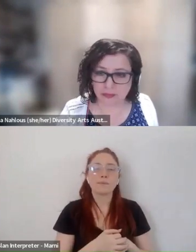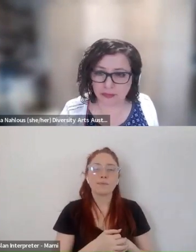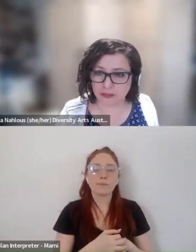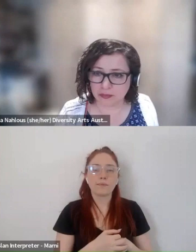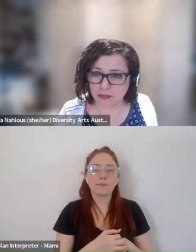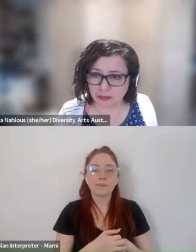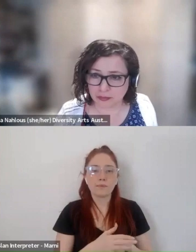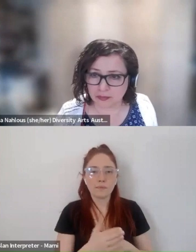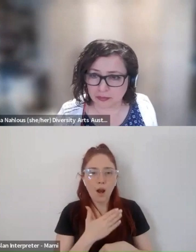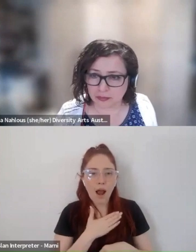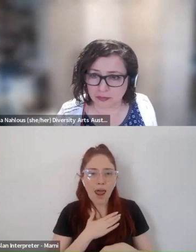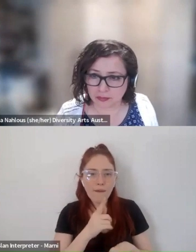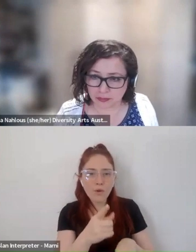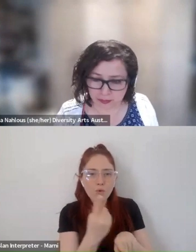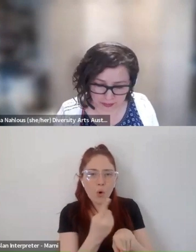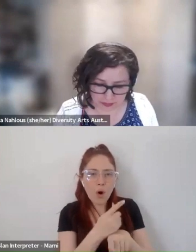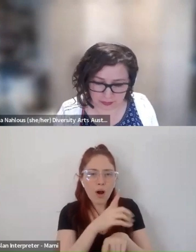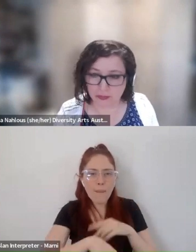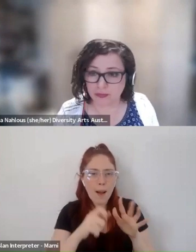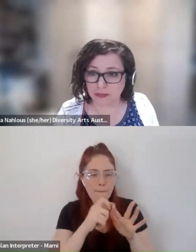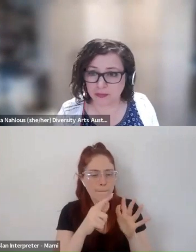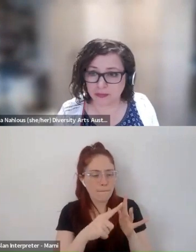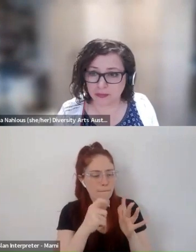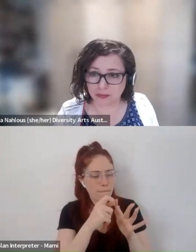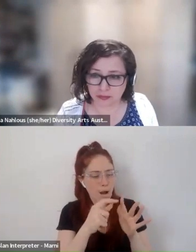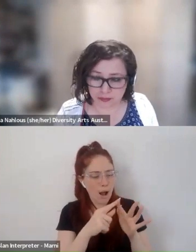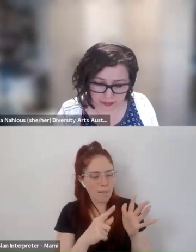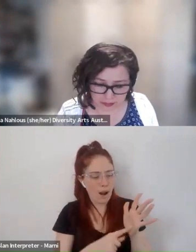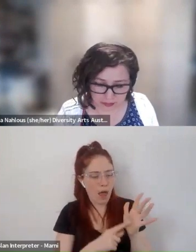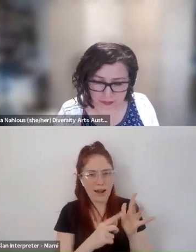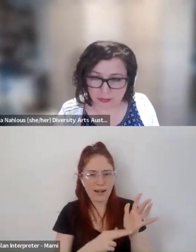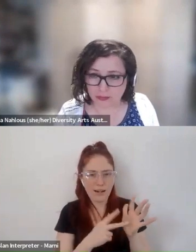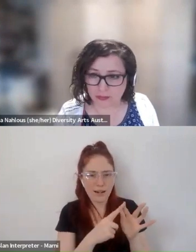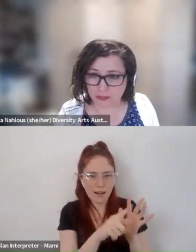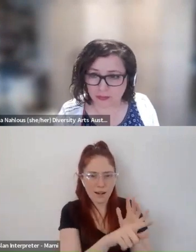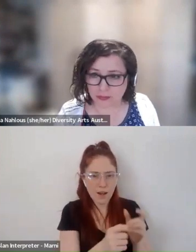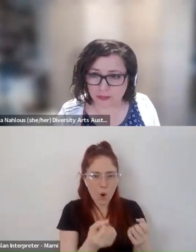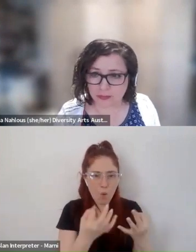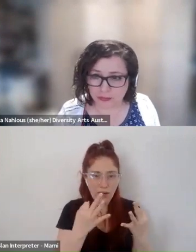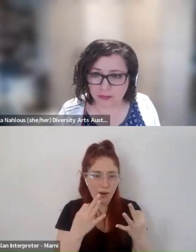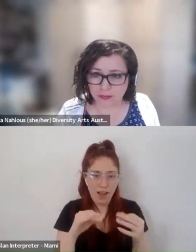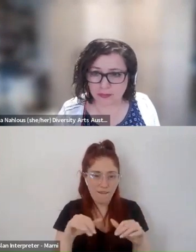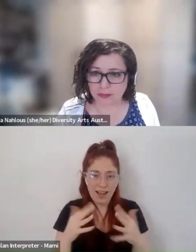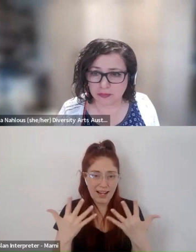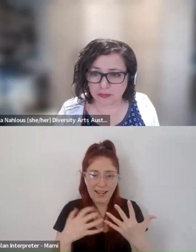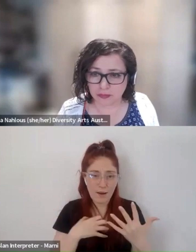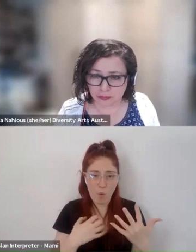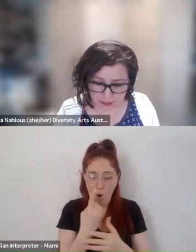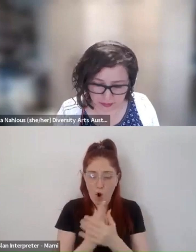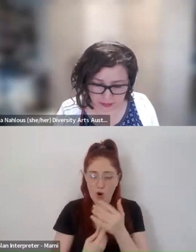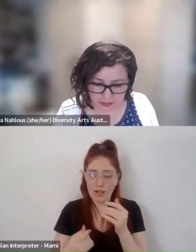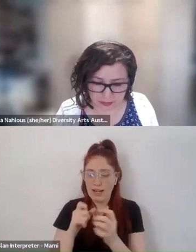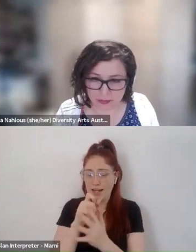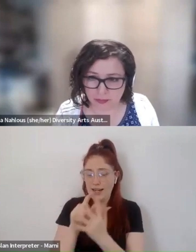exists, because we don't have anything like that other than Disability Leadership Institute in place for disabled leaders.